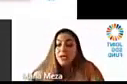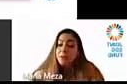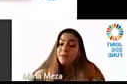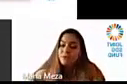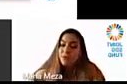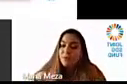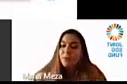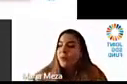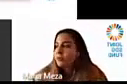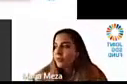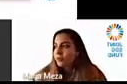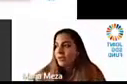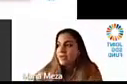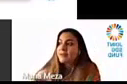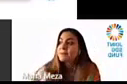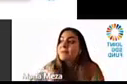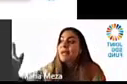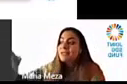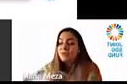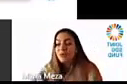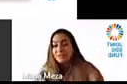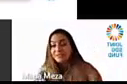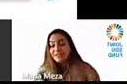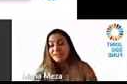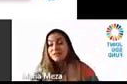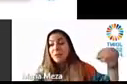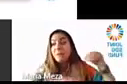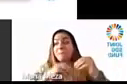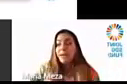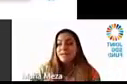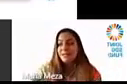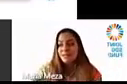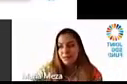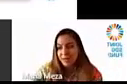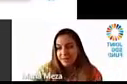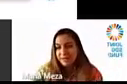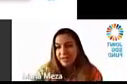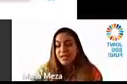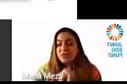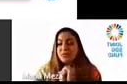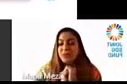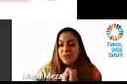And we began to see how we